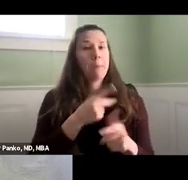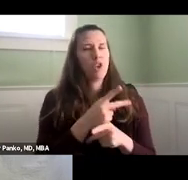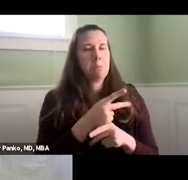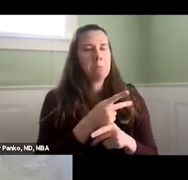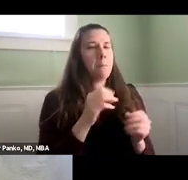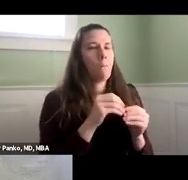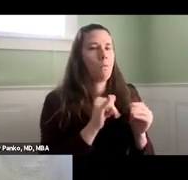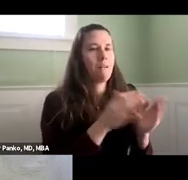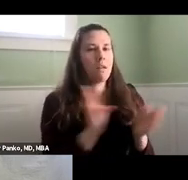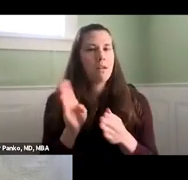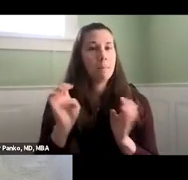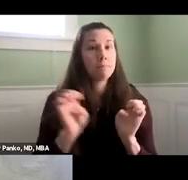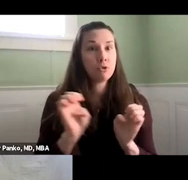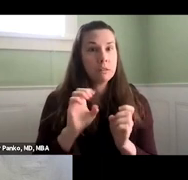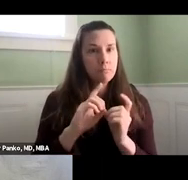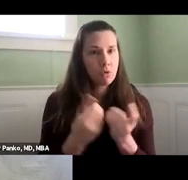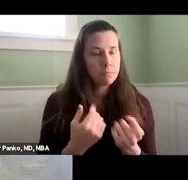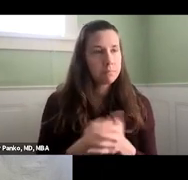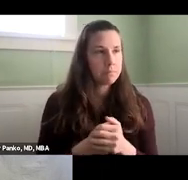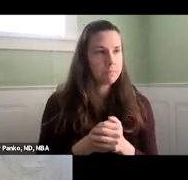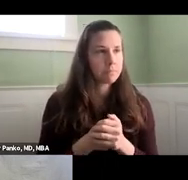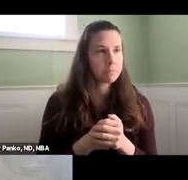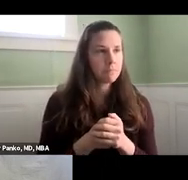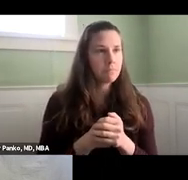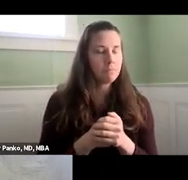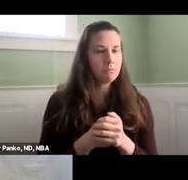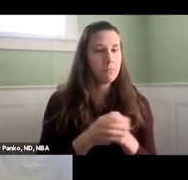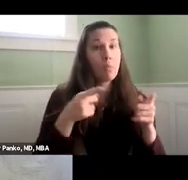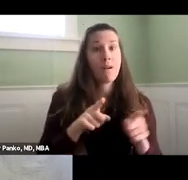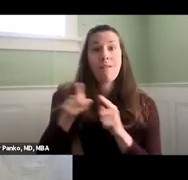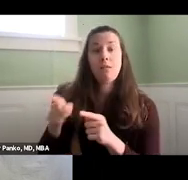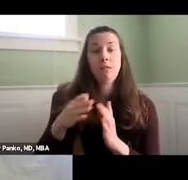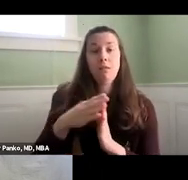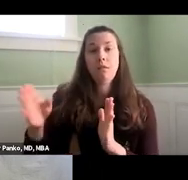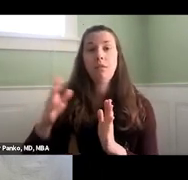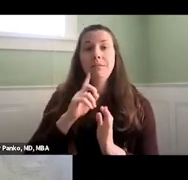people are more likely to not use primary care but instead go to the emergency department